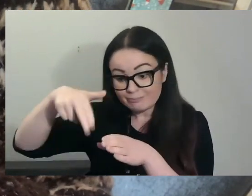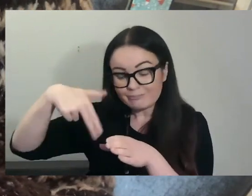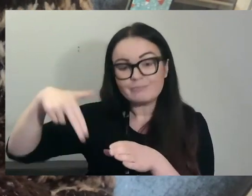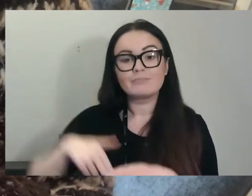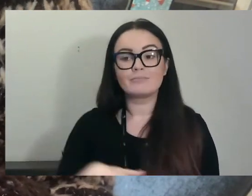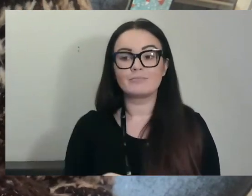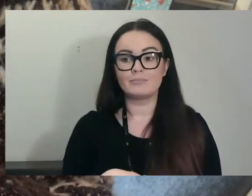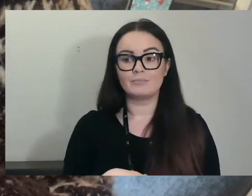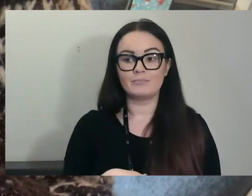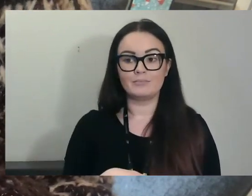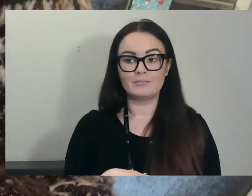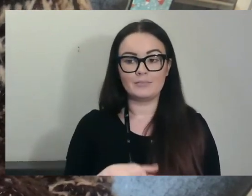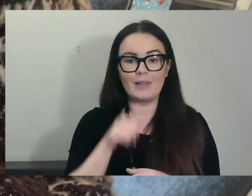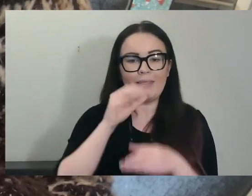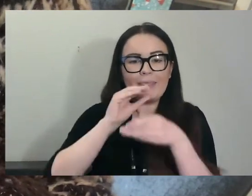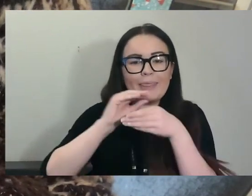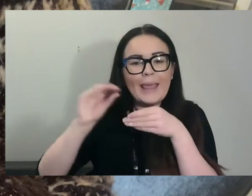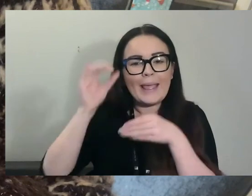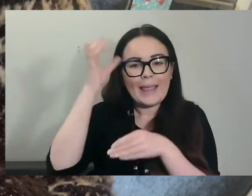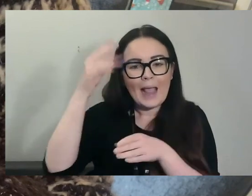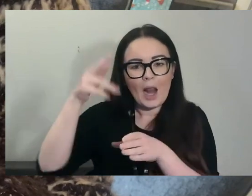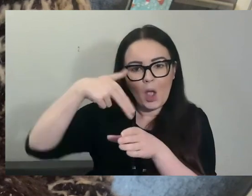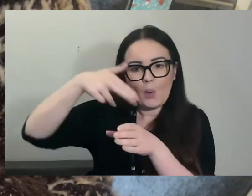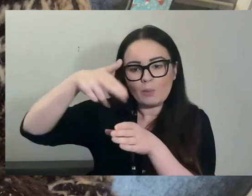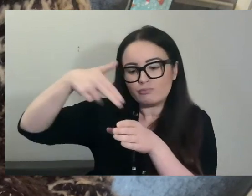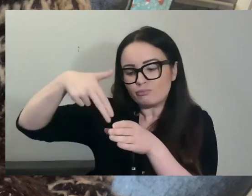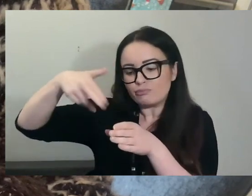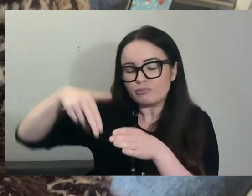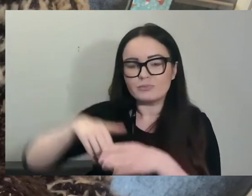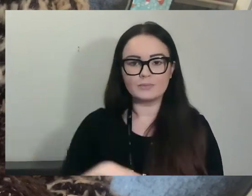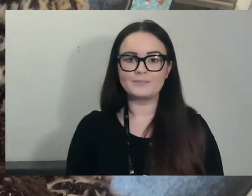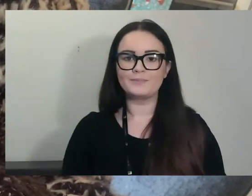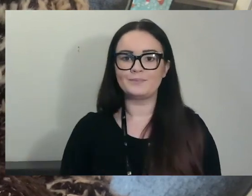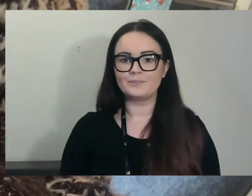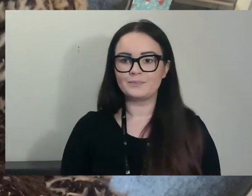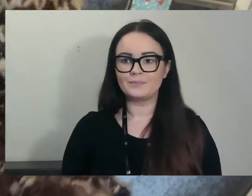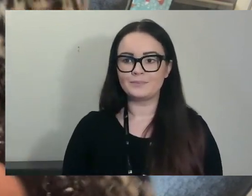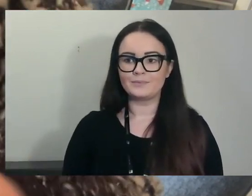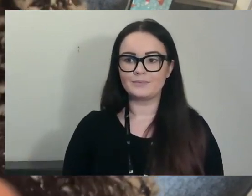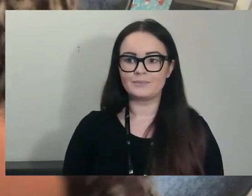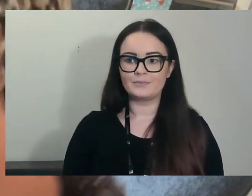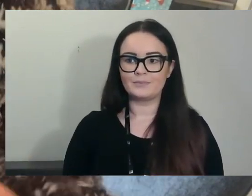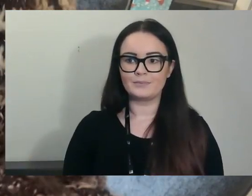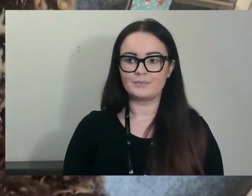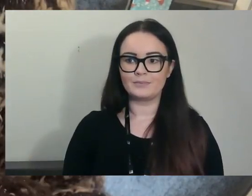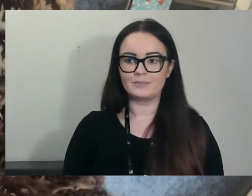just going to paint it yellow, nice thick yellow layer of yellow on my teddy bear's